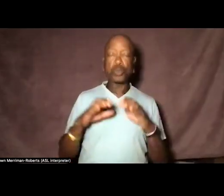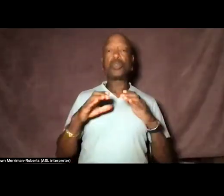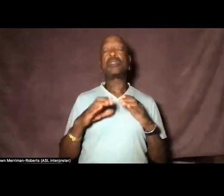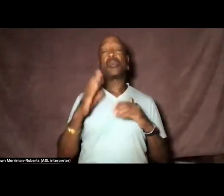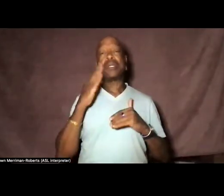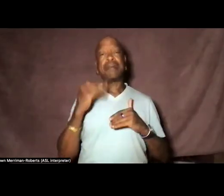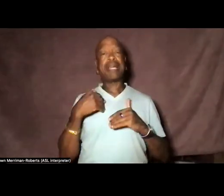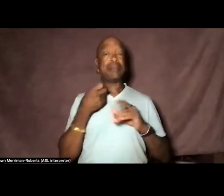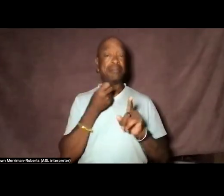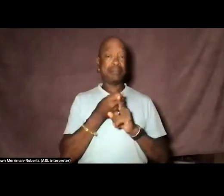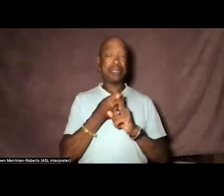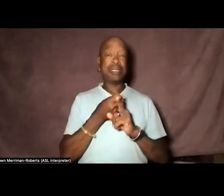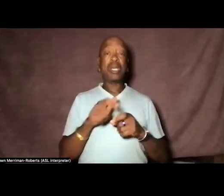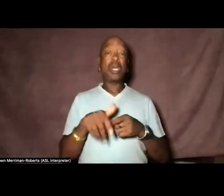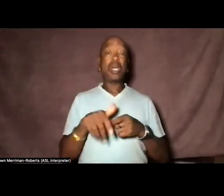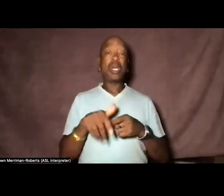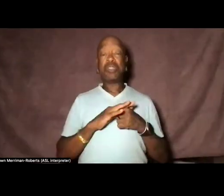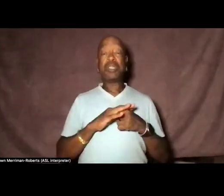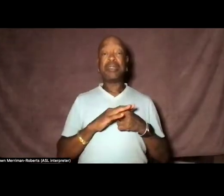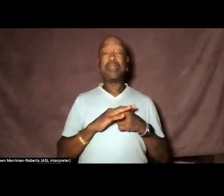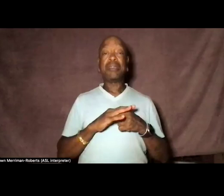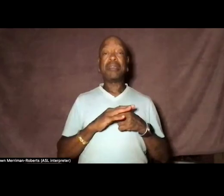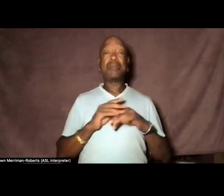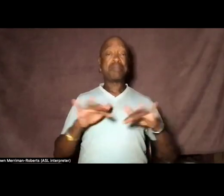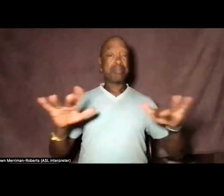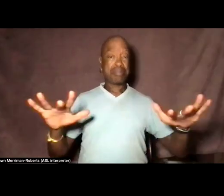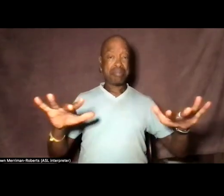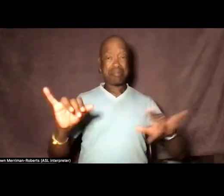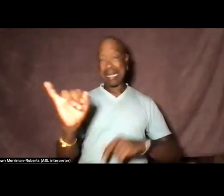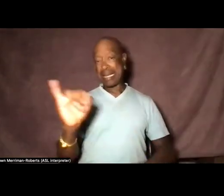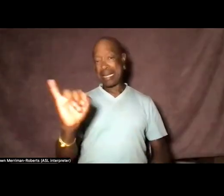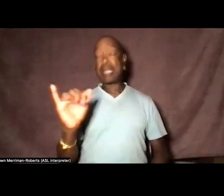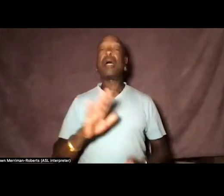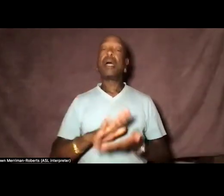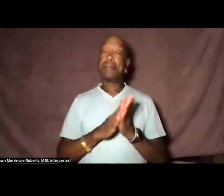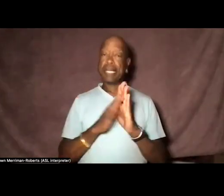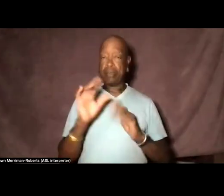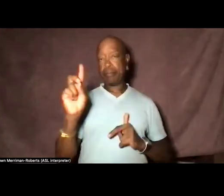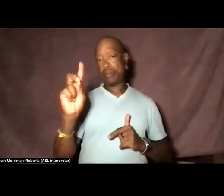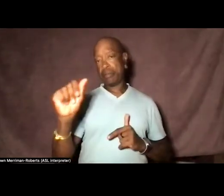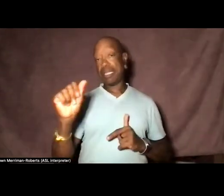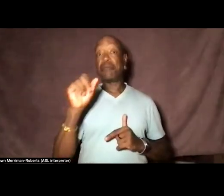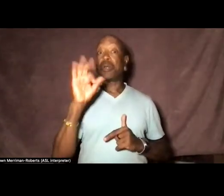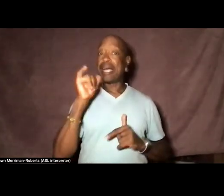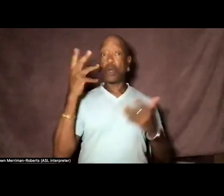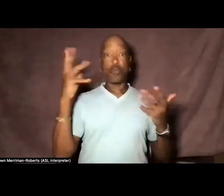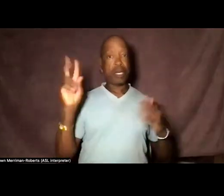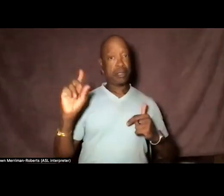makes us be those disabled and imunocompromised comrades if we aren't already um we know that